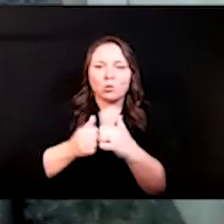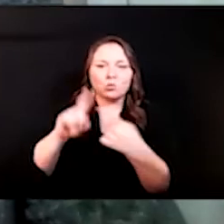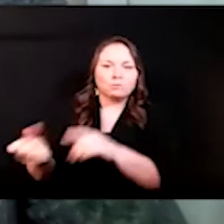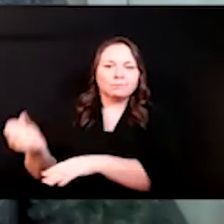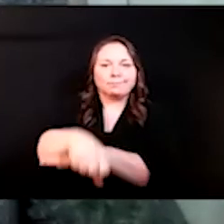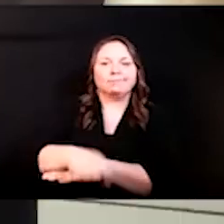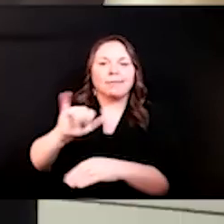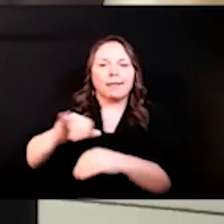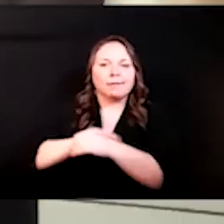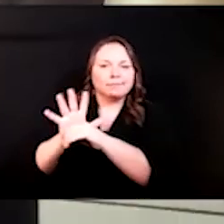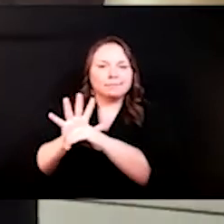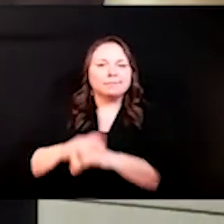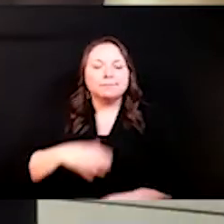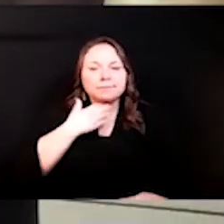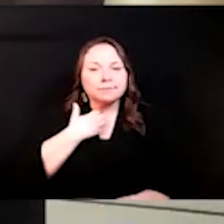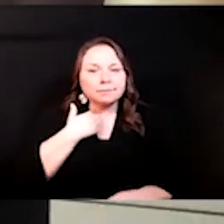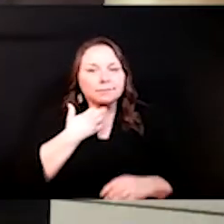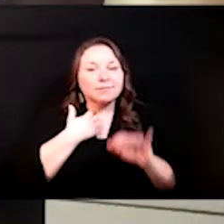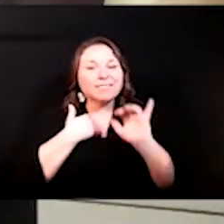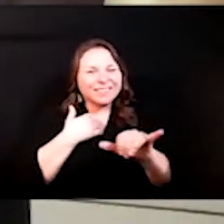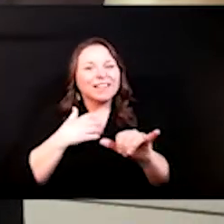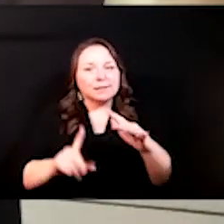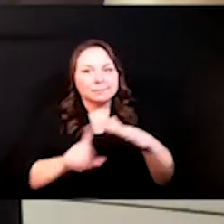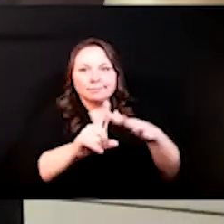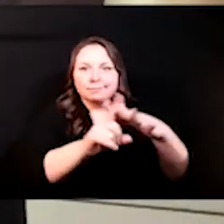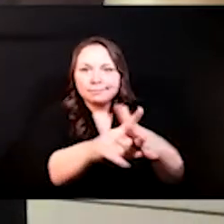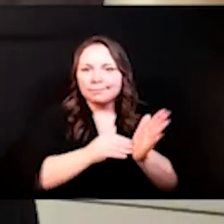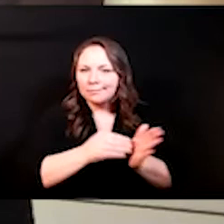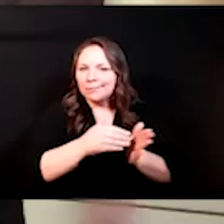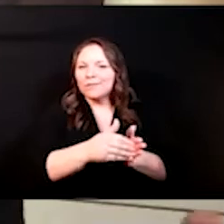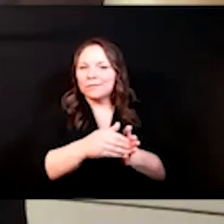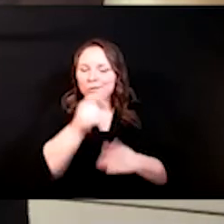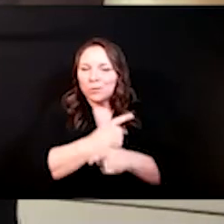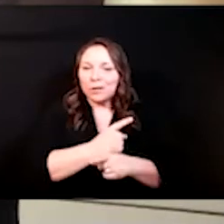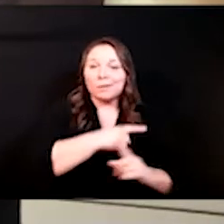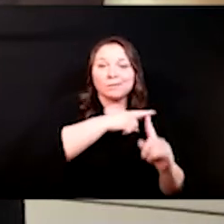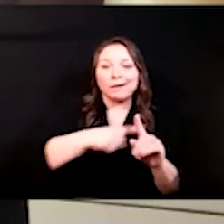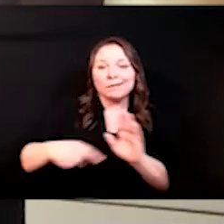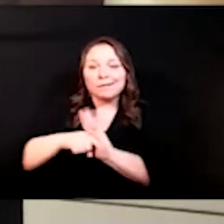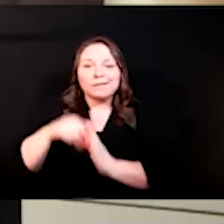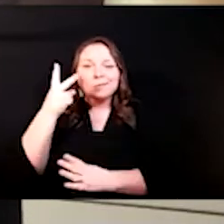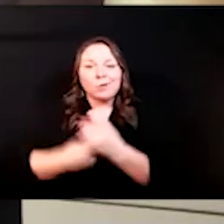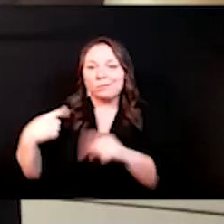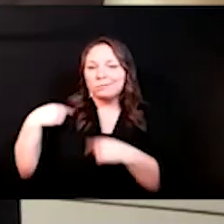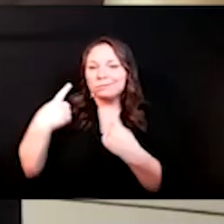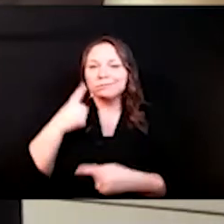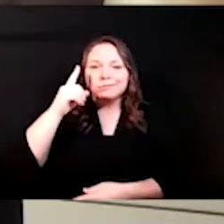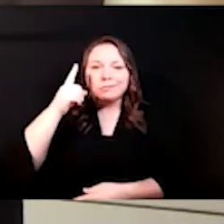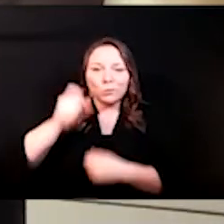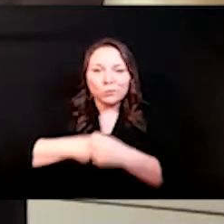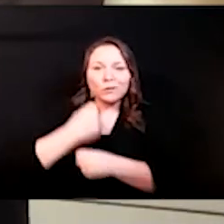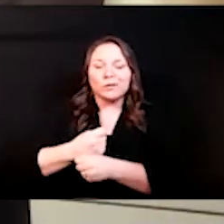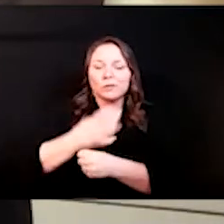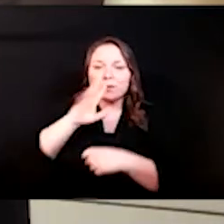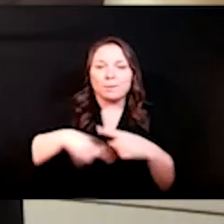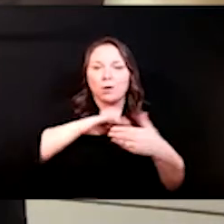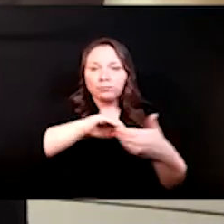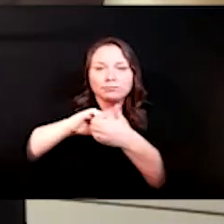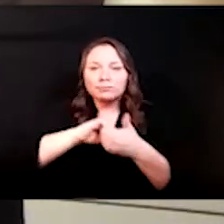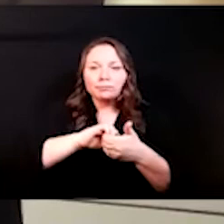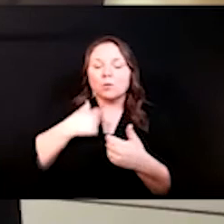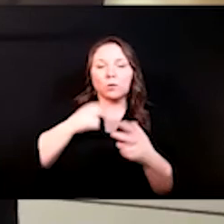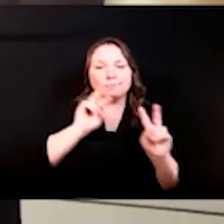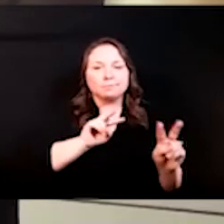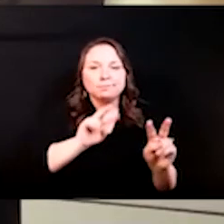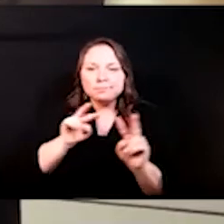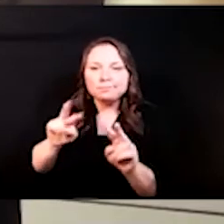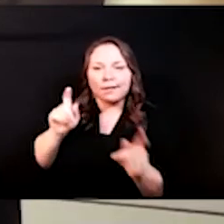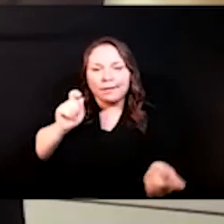TAKE PLACE AROUND TACKLING THIS PANDEMIC.